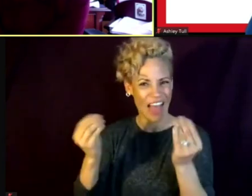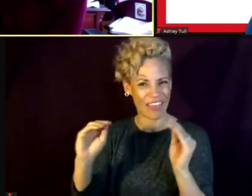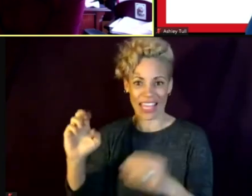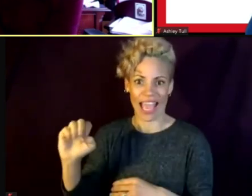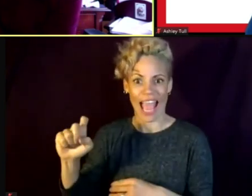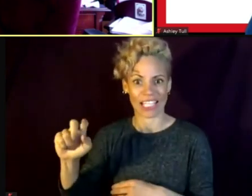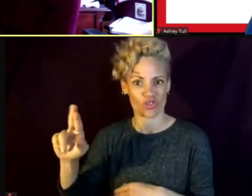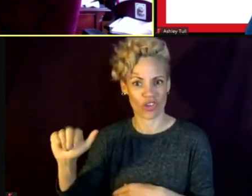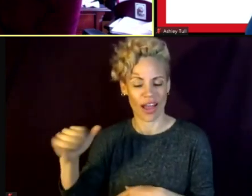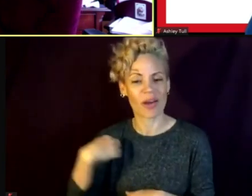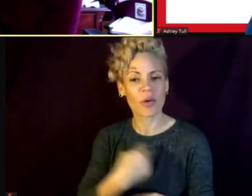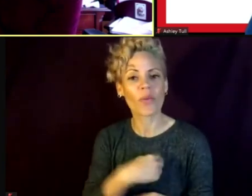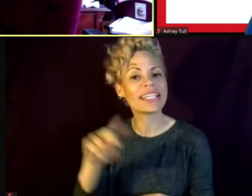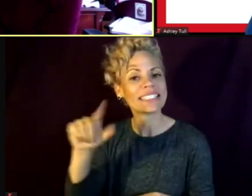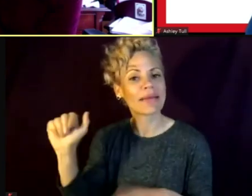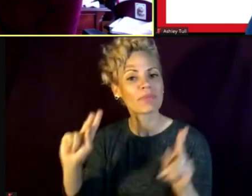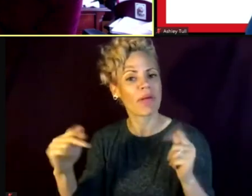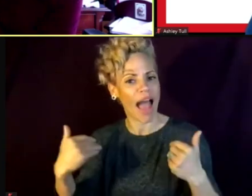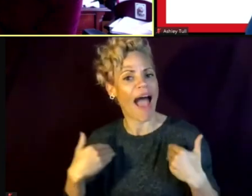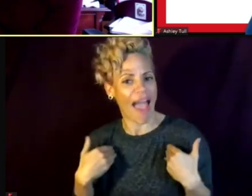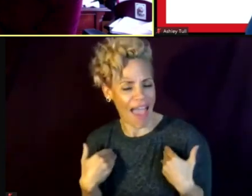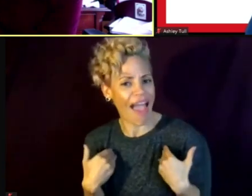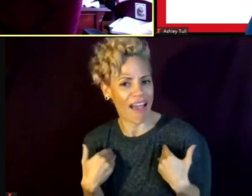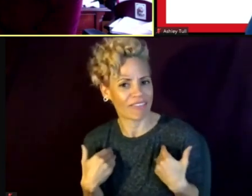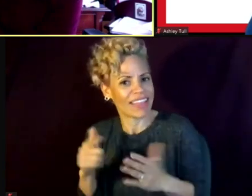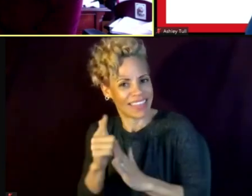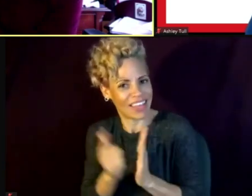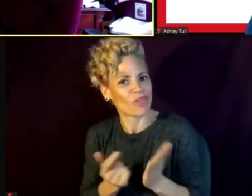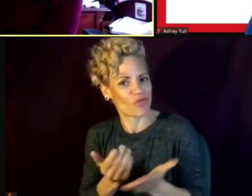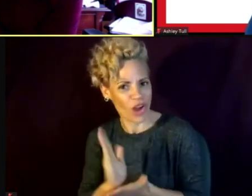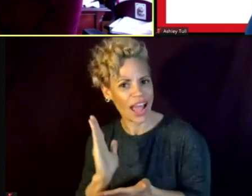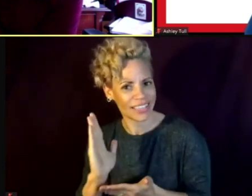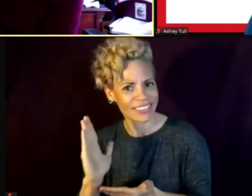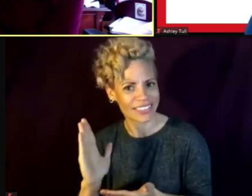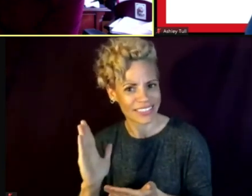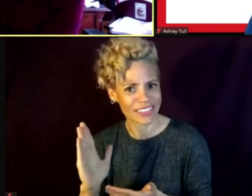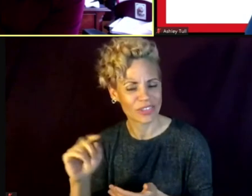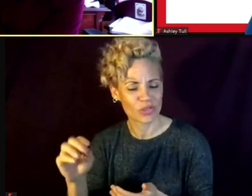have the right, the legal right to be able to participate